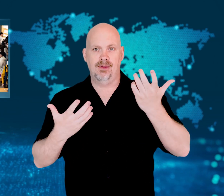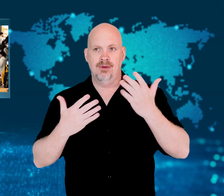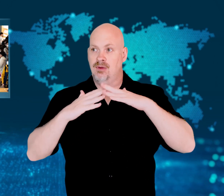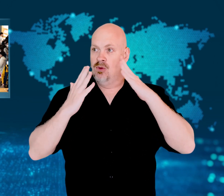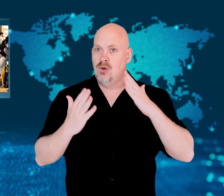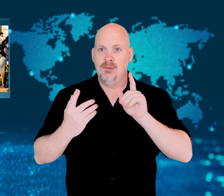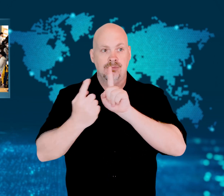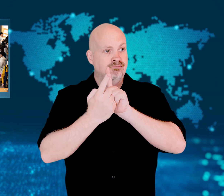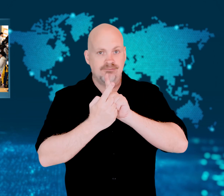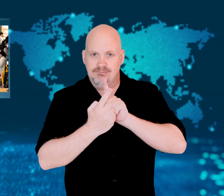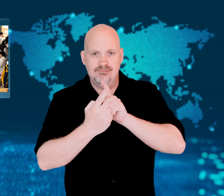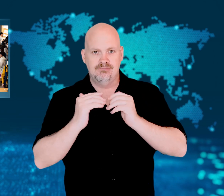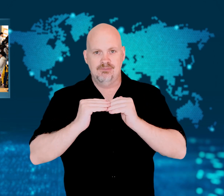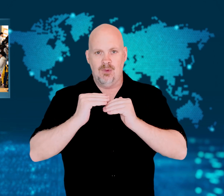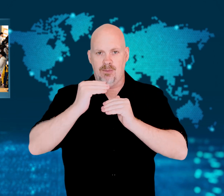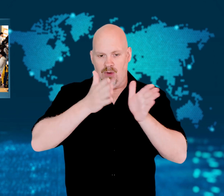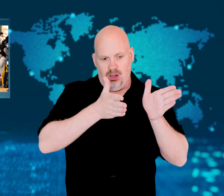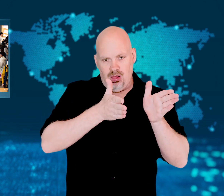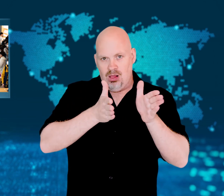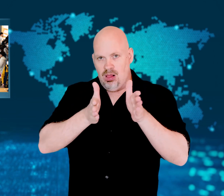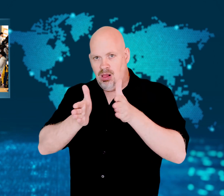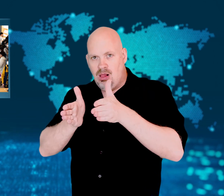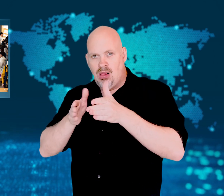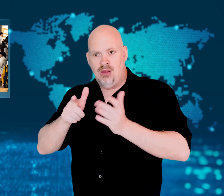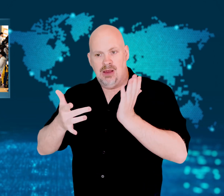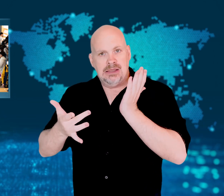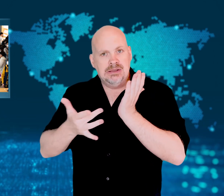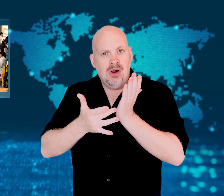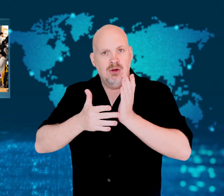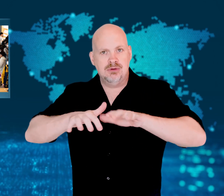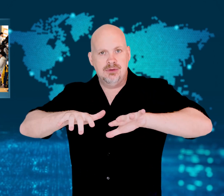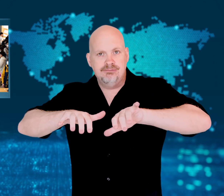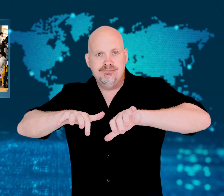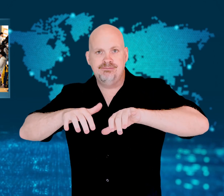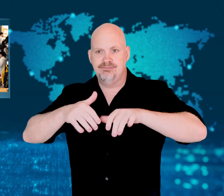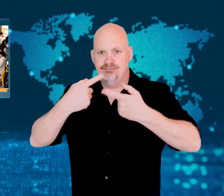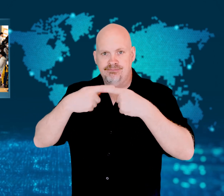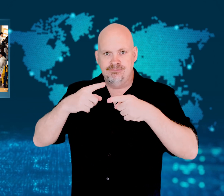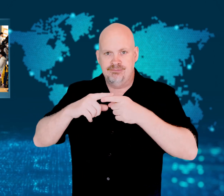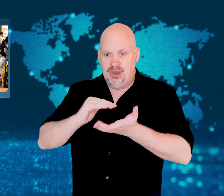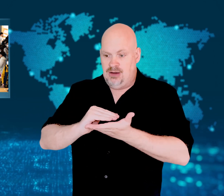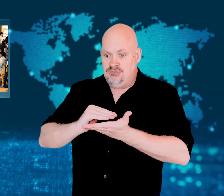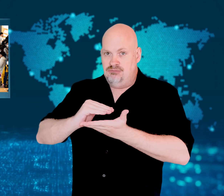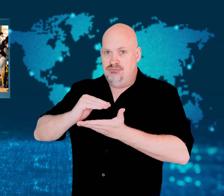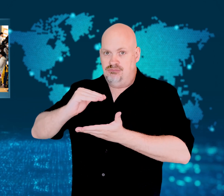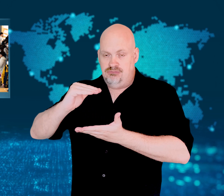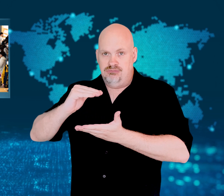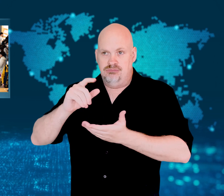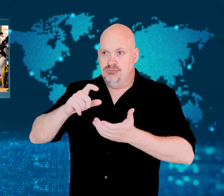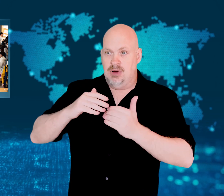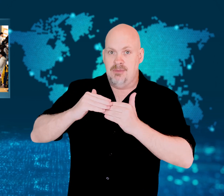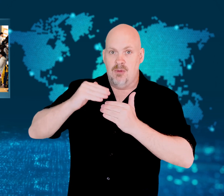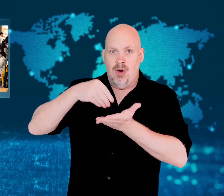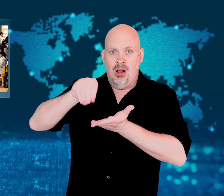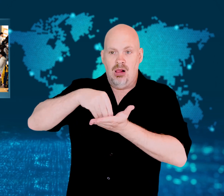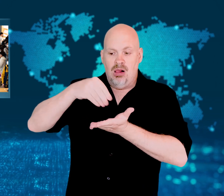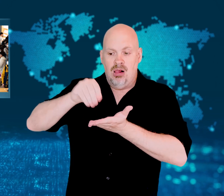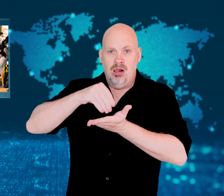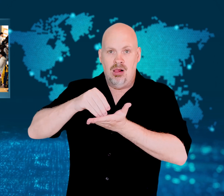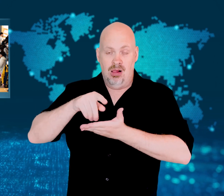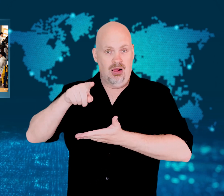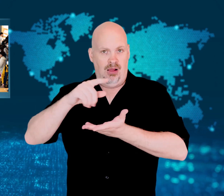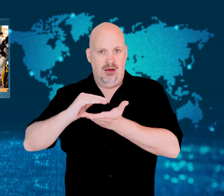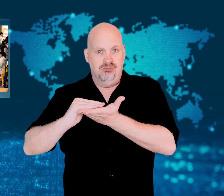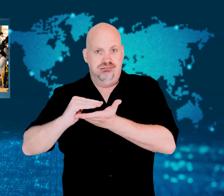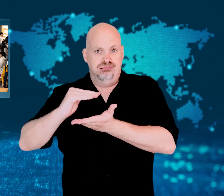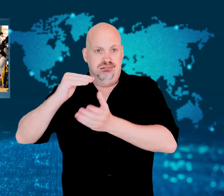and more reliant on their phones, tablets, and laptops.